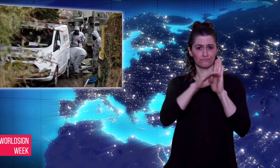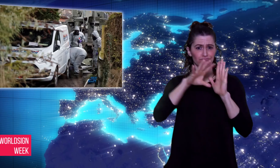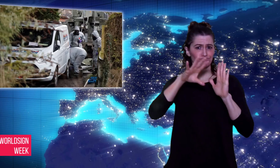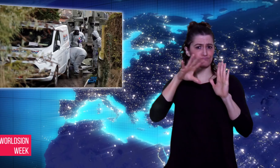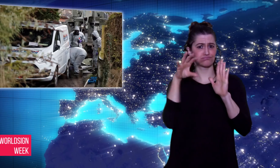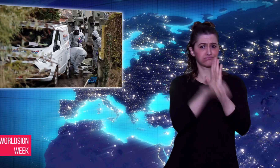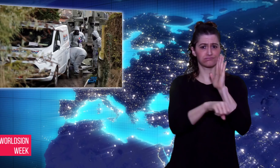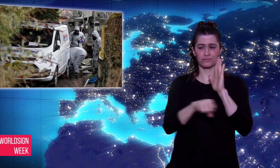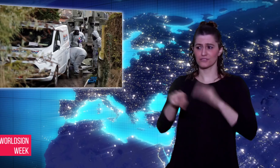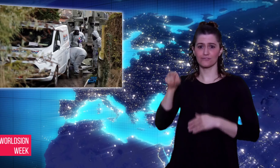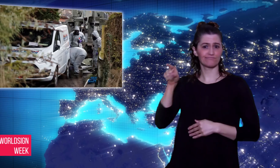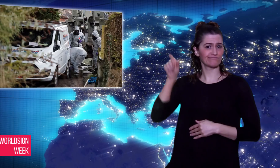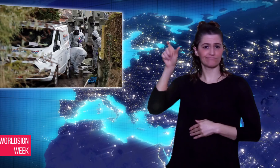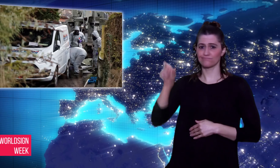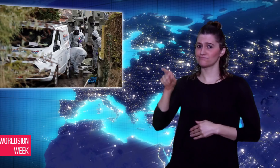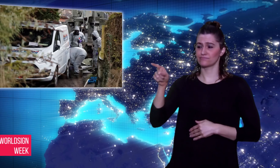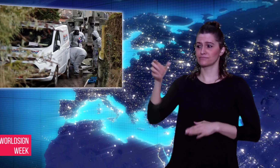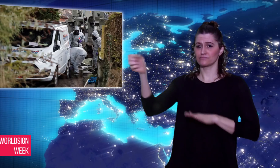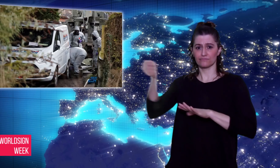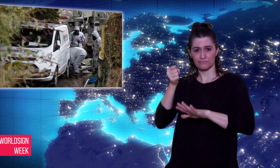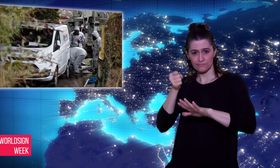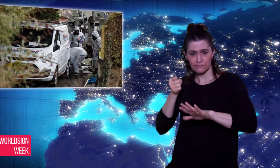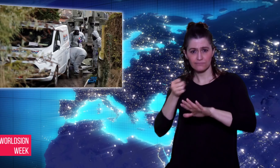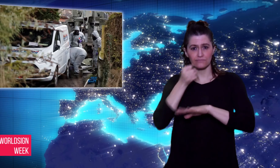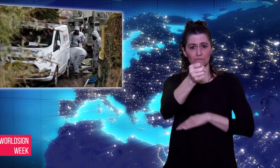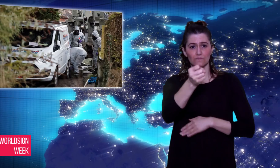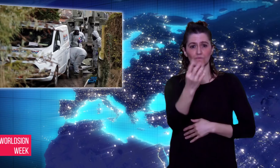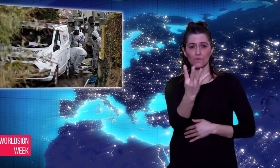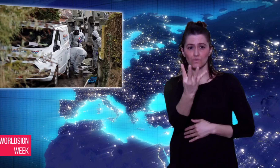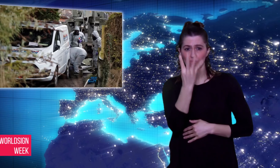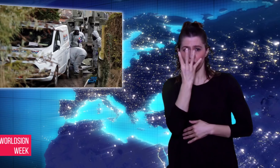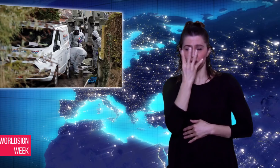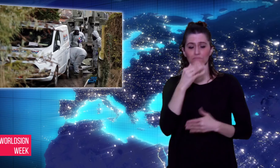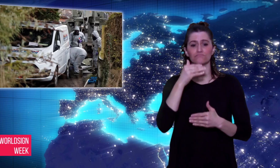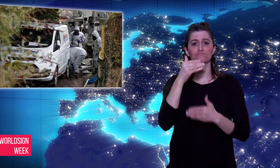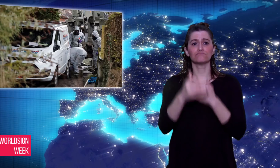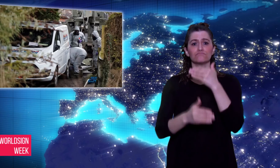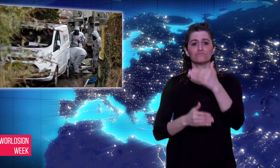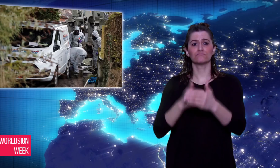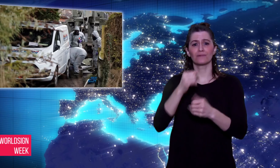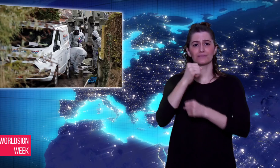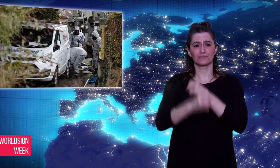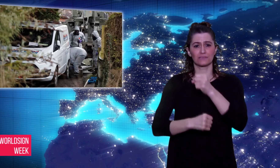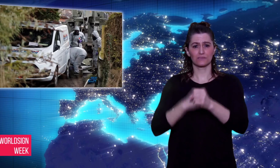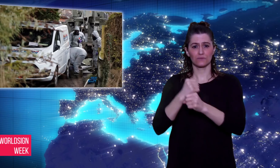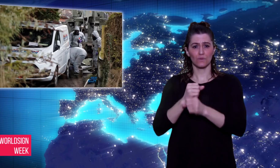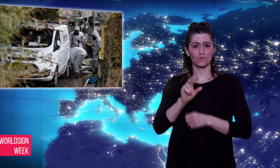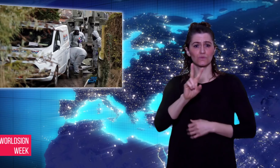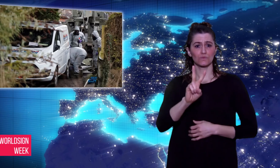imprisoned before released in an agreement